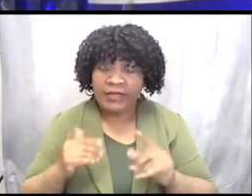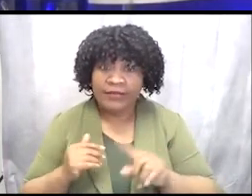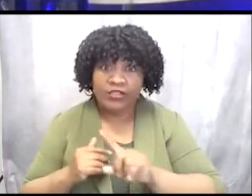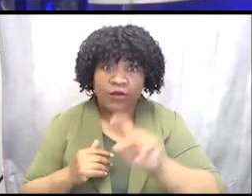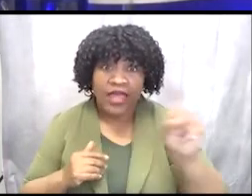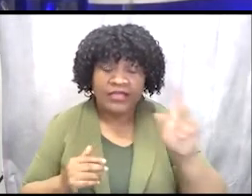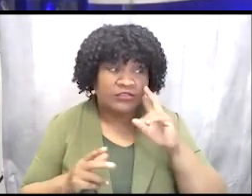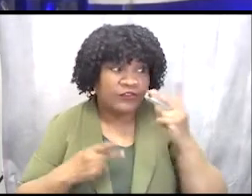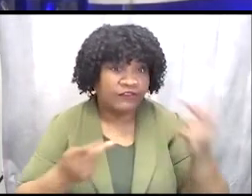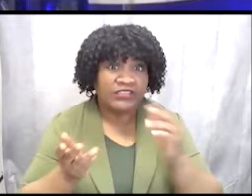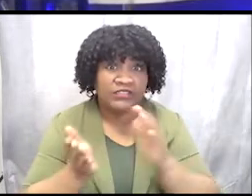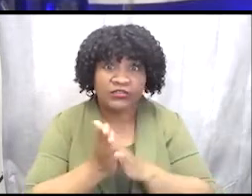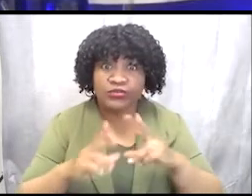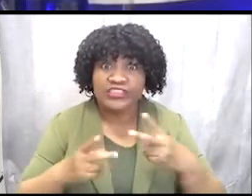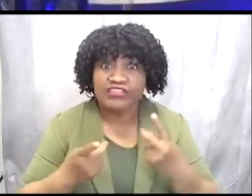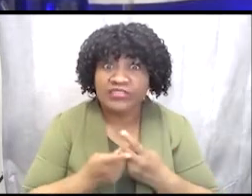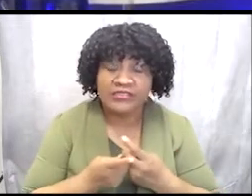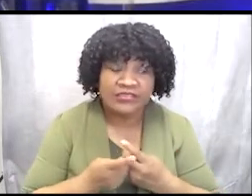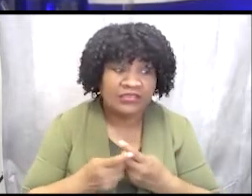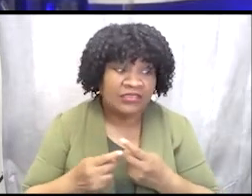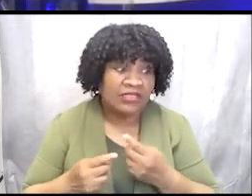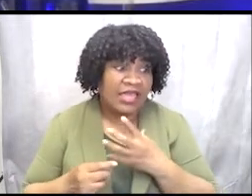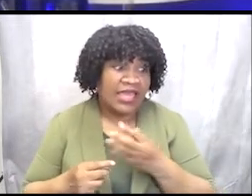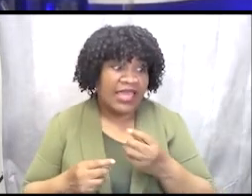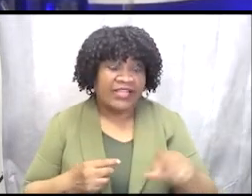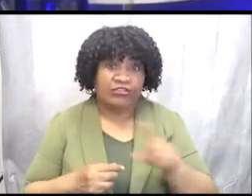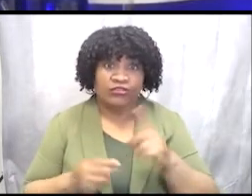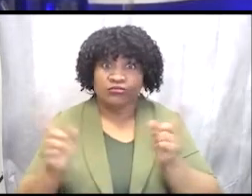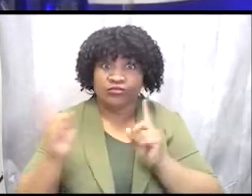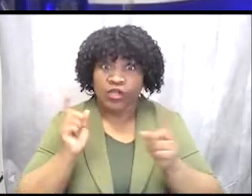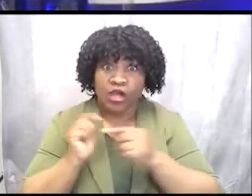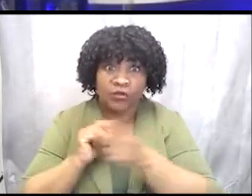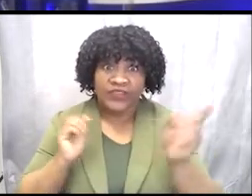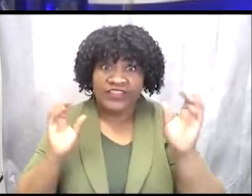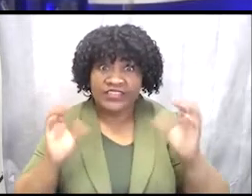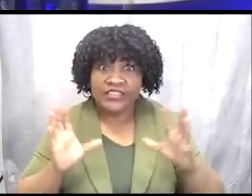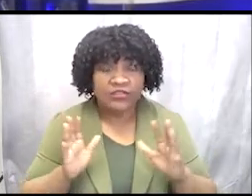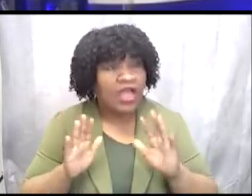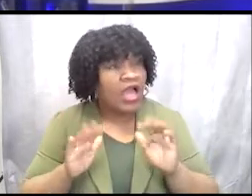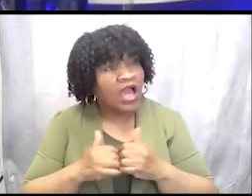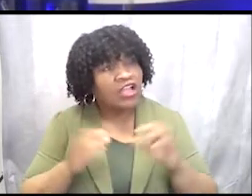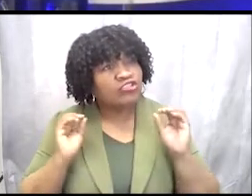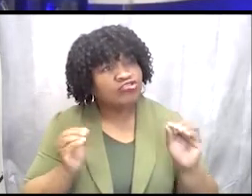If you visit school districts and you talk to them about how they're teaching reading,